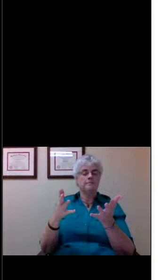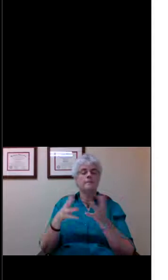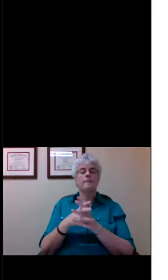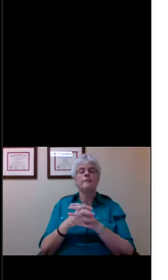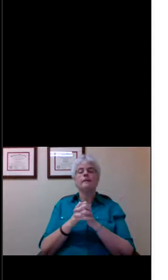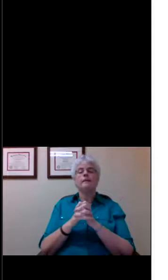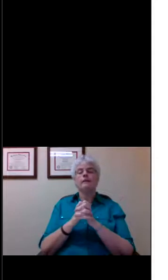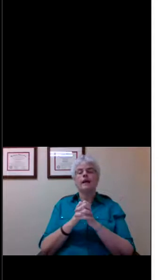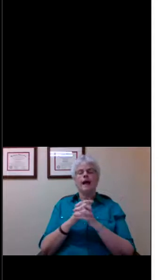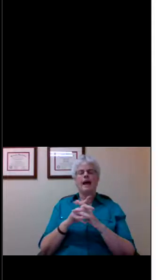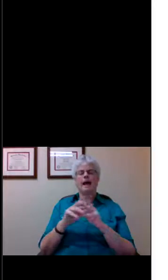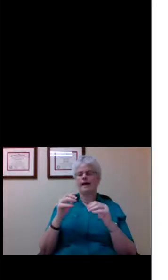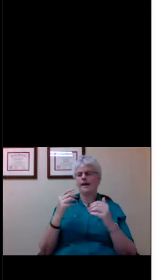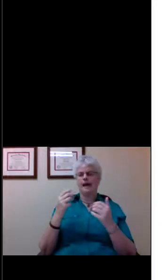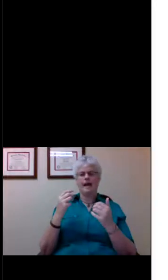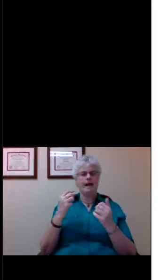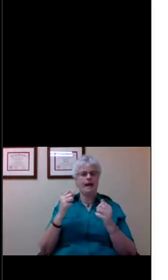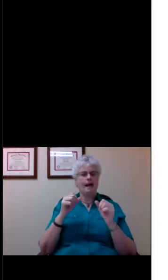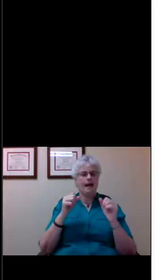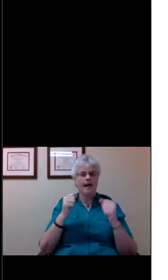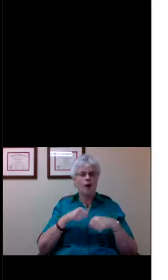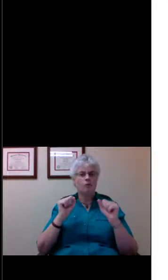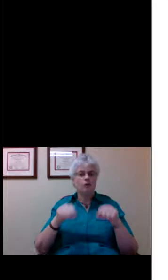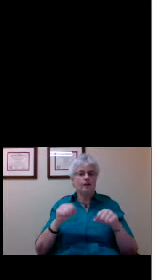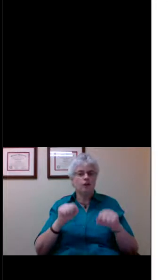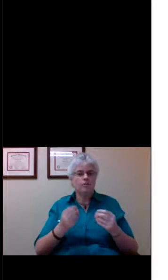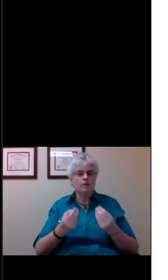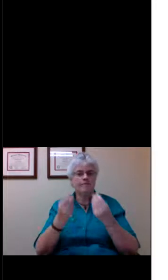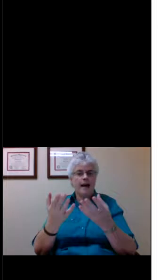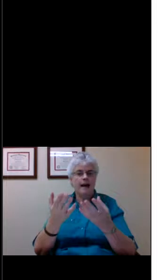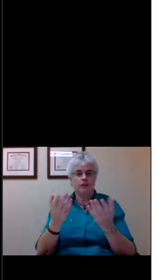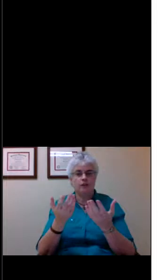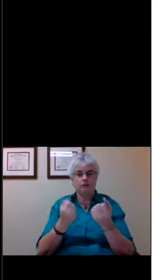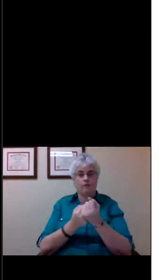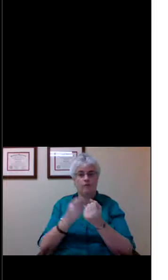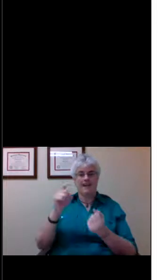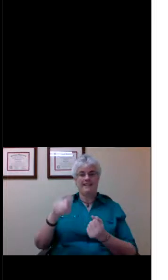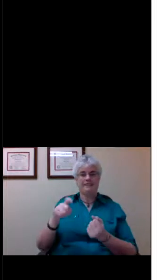as they come in and access those programs. And how can we